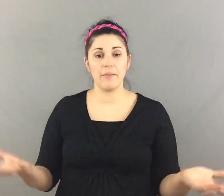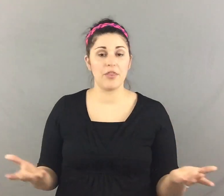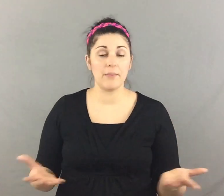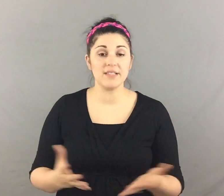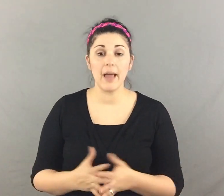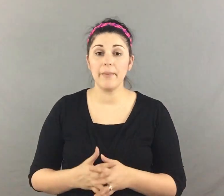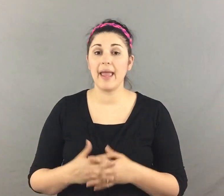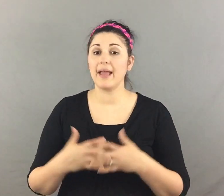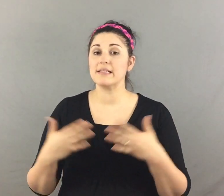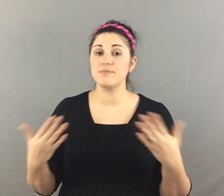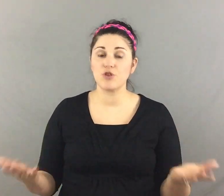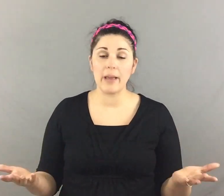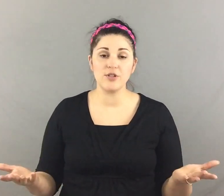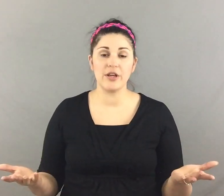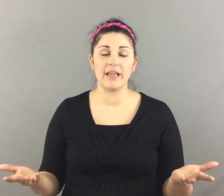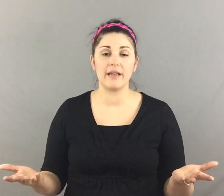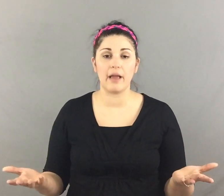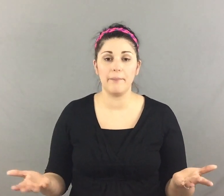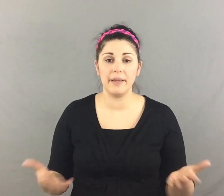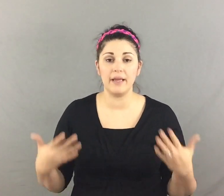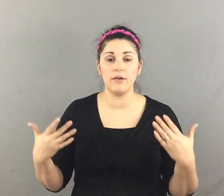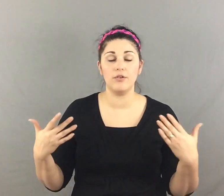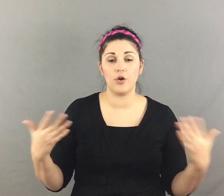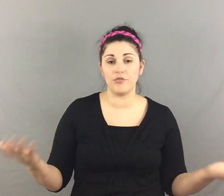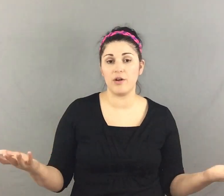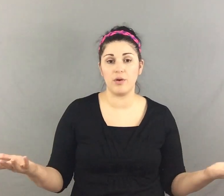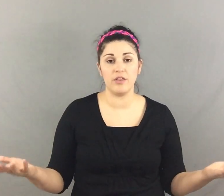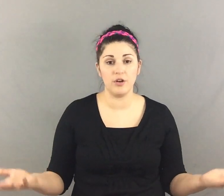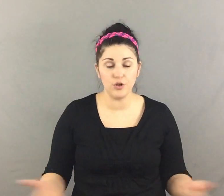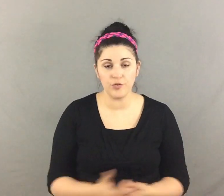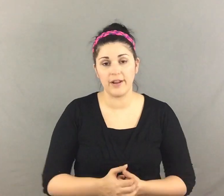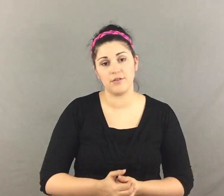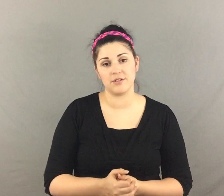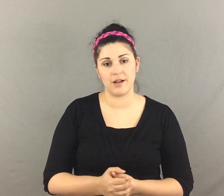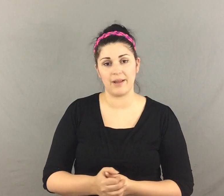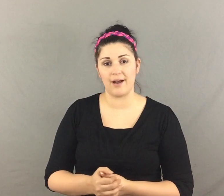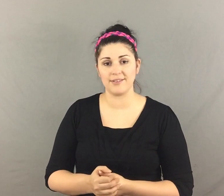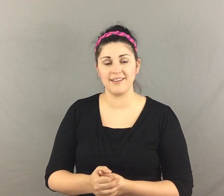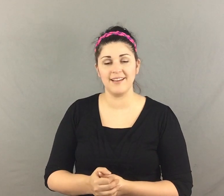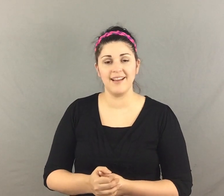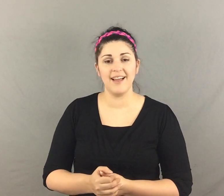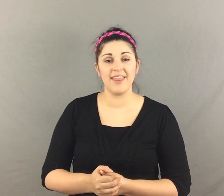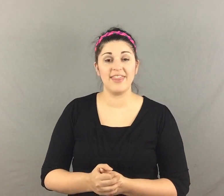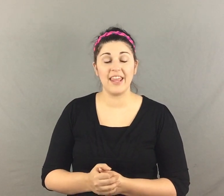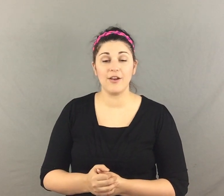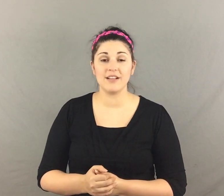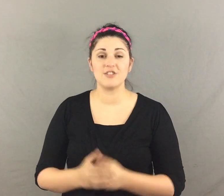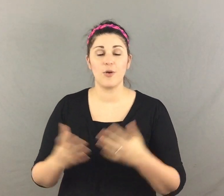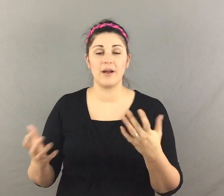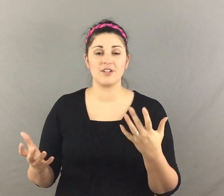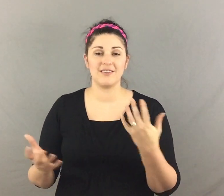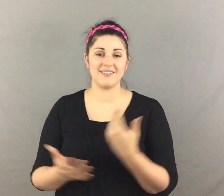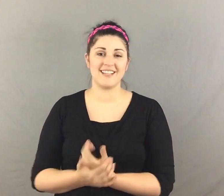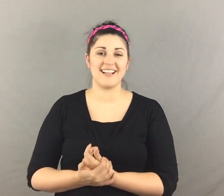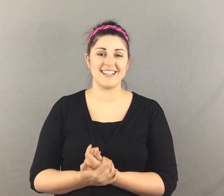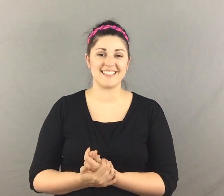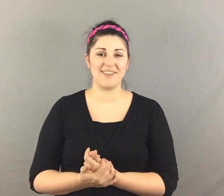give me a thumbs up and subscribe so you can be notified when new videos are coming out. Thank you guys so much and I'll see you guys next time.